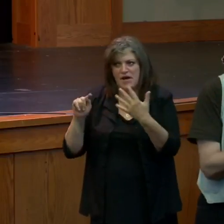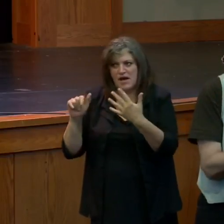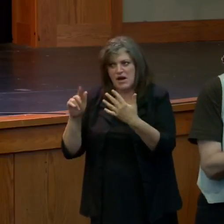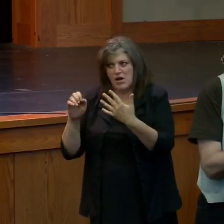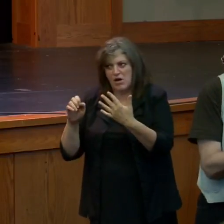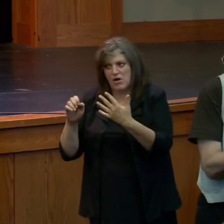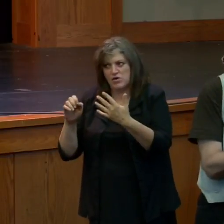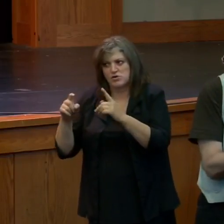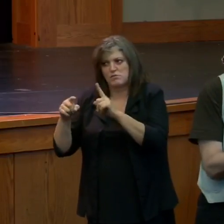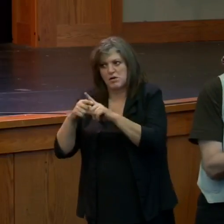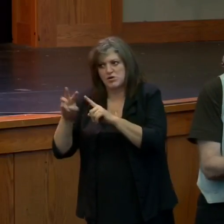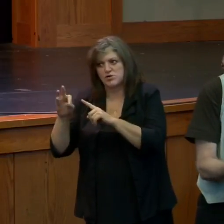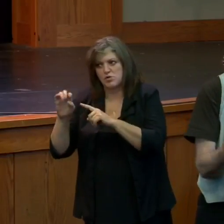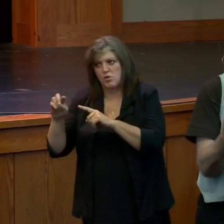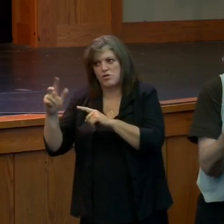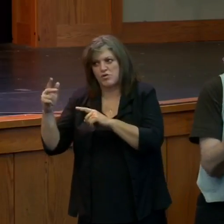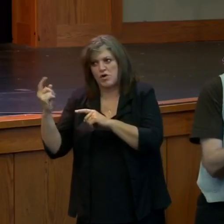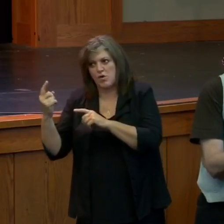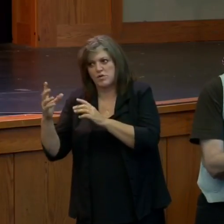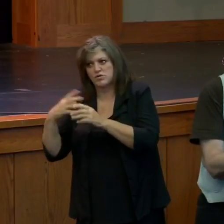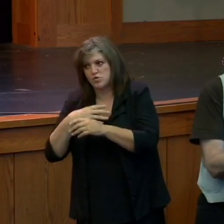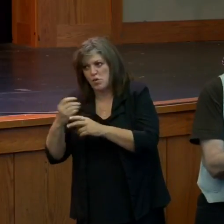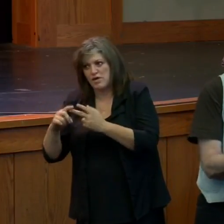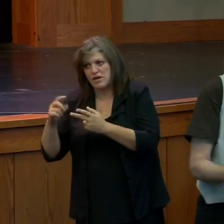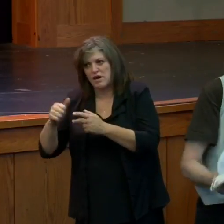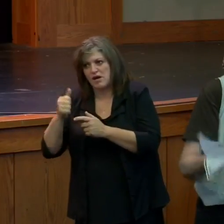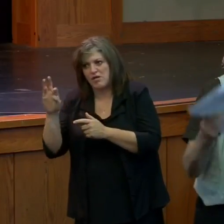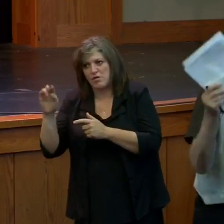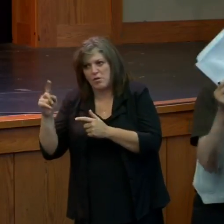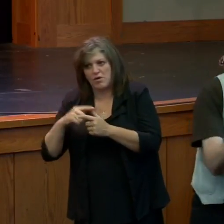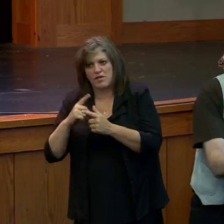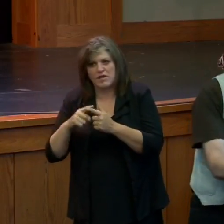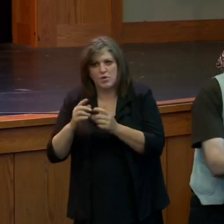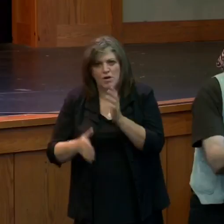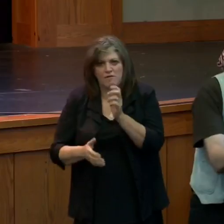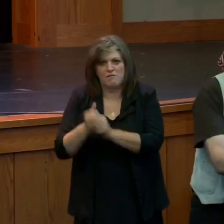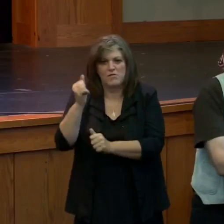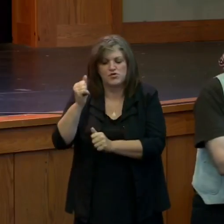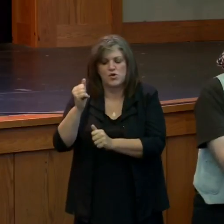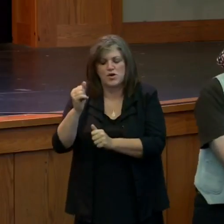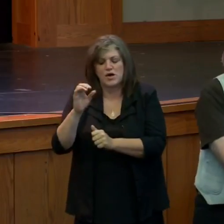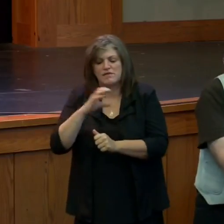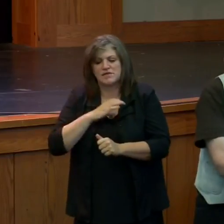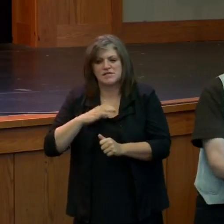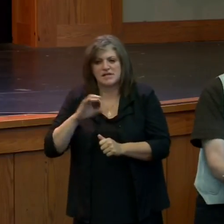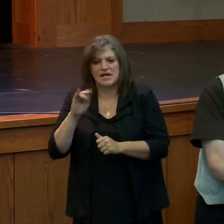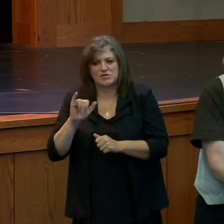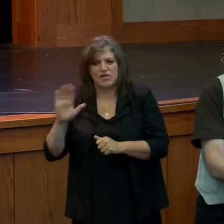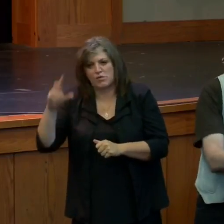WARD 4 ALWAYS WHITE PLUS ONE OTHER WARD AND YOU GET A MAJORITY OF THE CITY COUNCIL. THIS IS THEIR LOGIC.